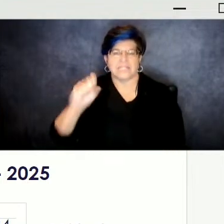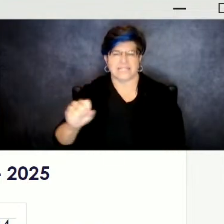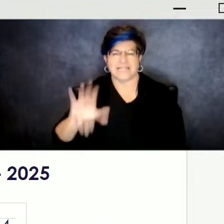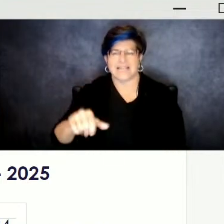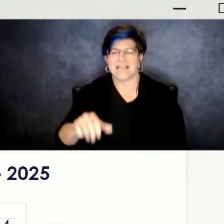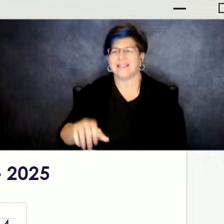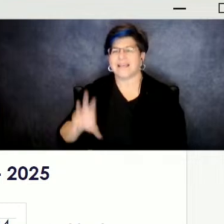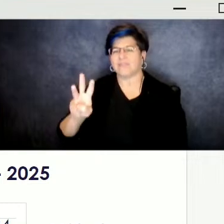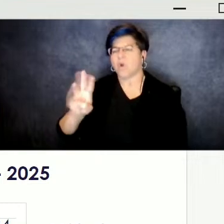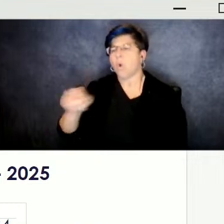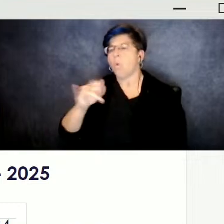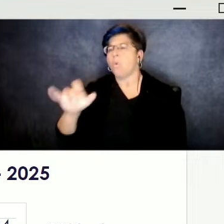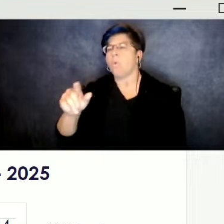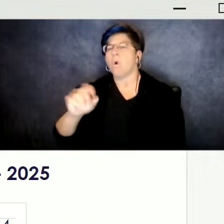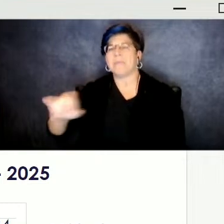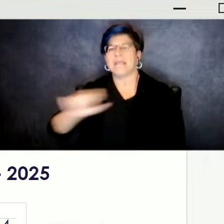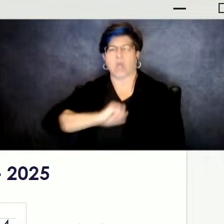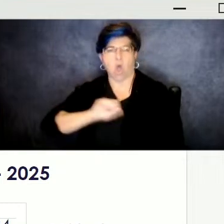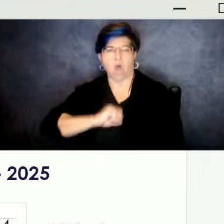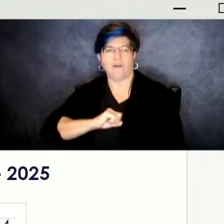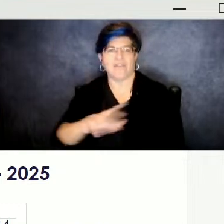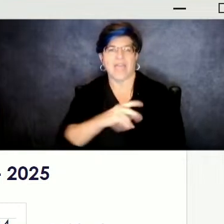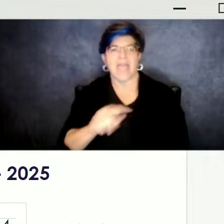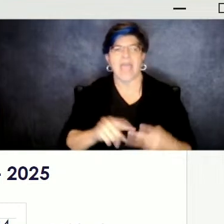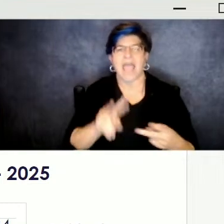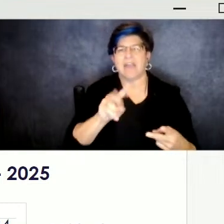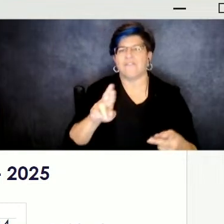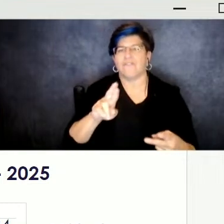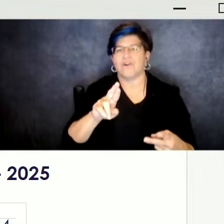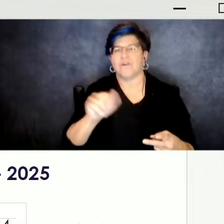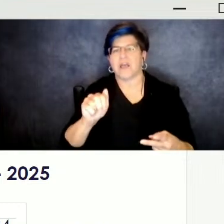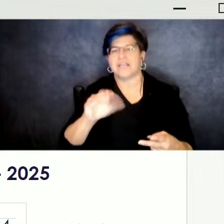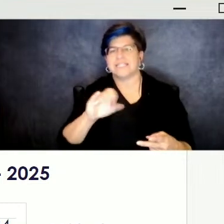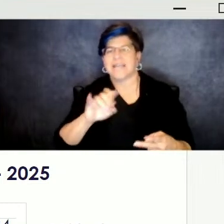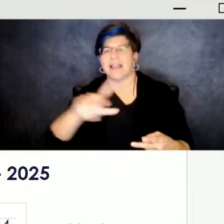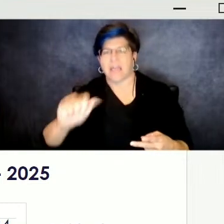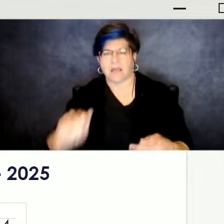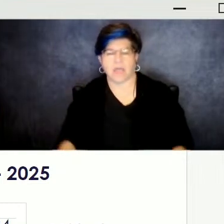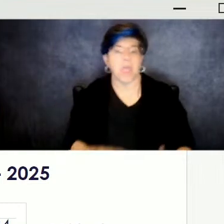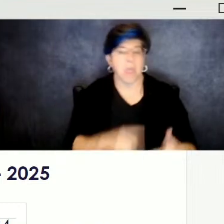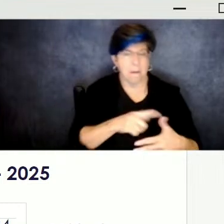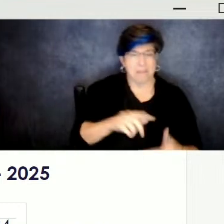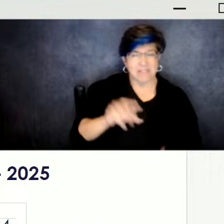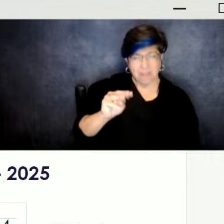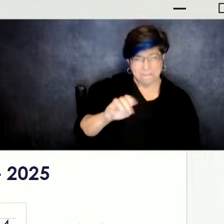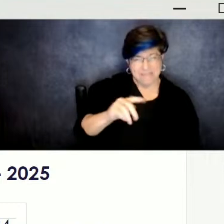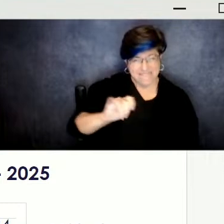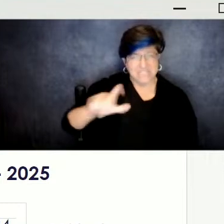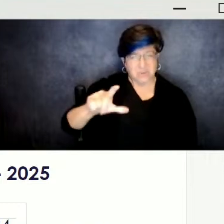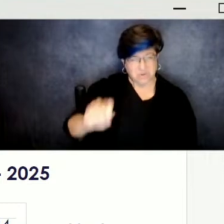CASES OF PERTUSSIS WHICH IS WHIPPING COUGH. WE'RE SEEING MORE CASES OF VARICELLA AND I'LL GET TO SOME